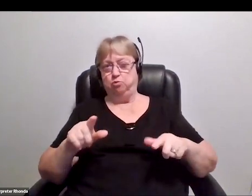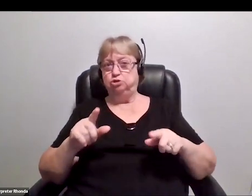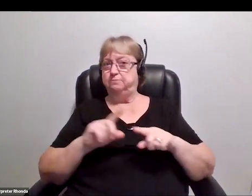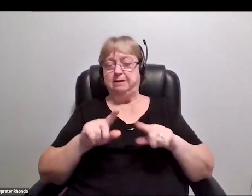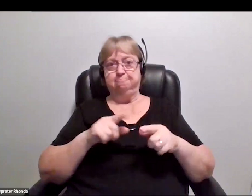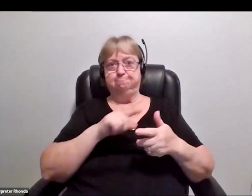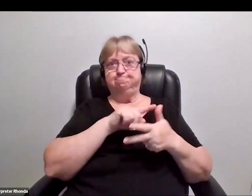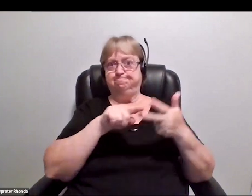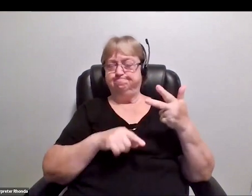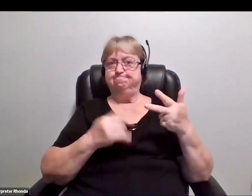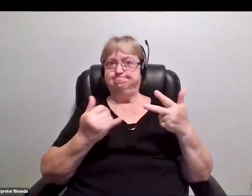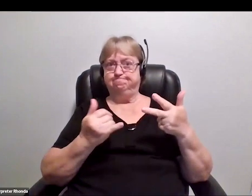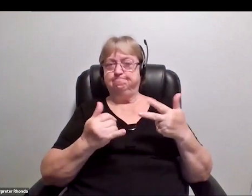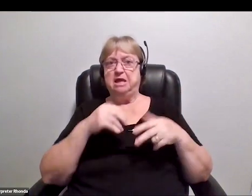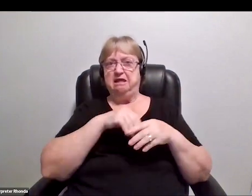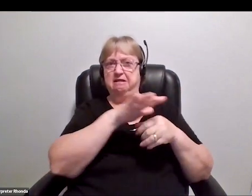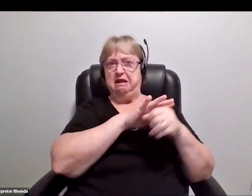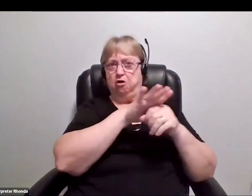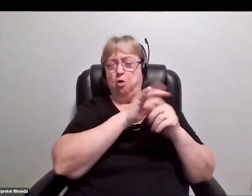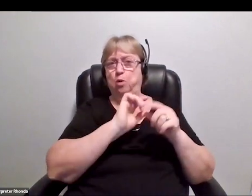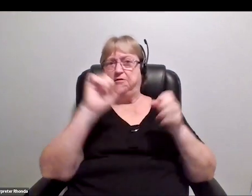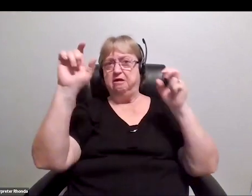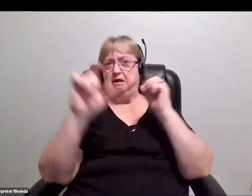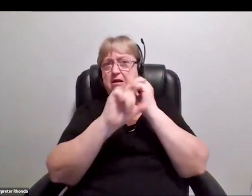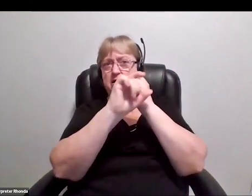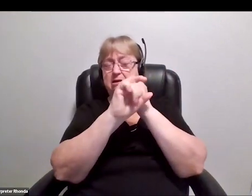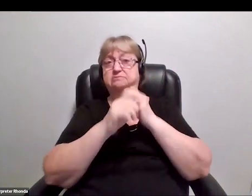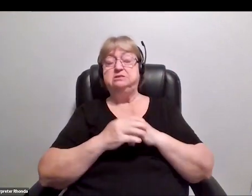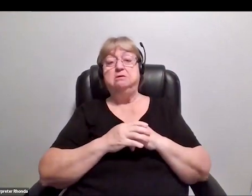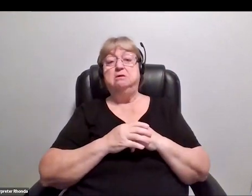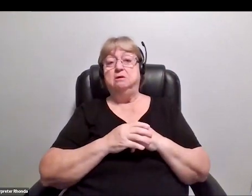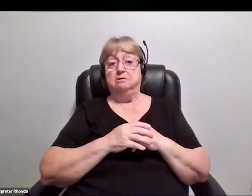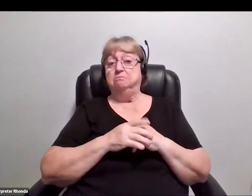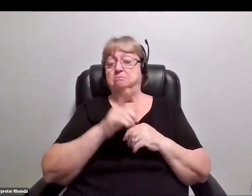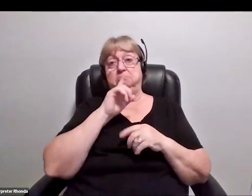where the eclipses have been. I just want to highlight that this is a team effort, of course.